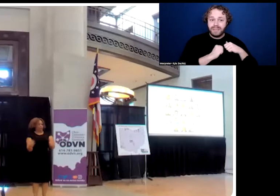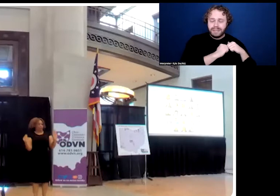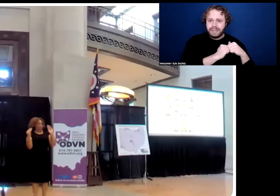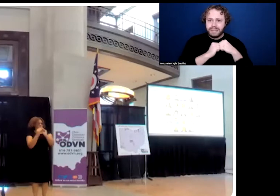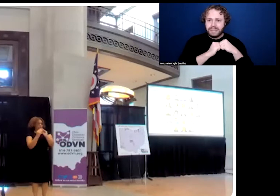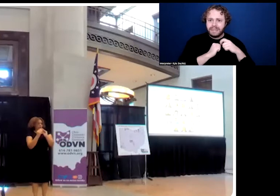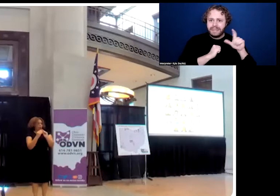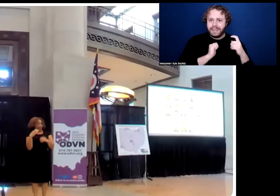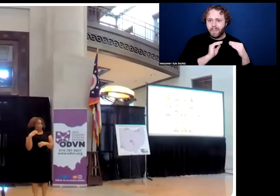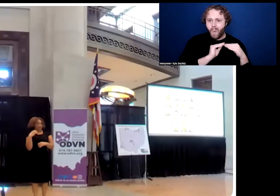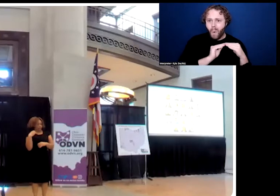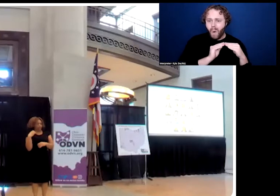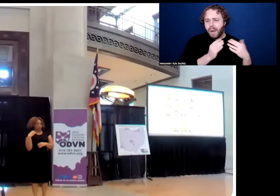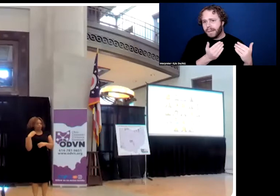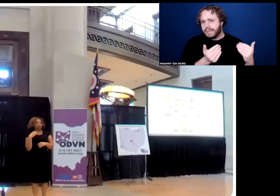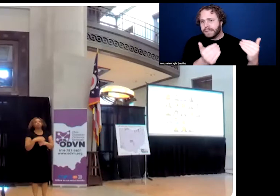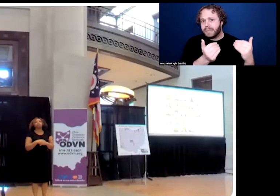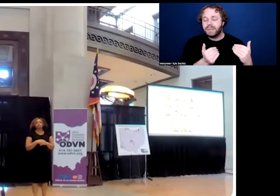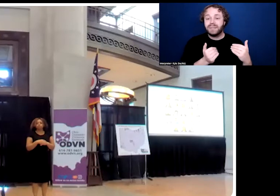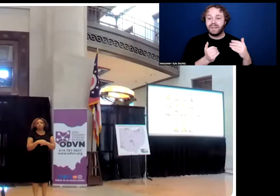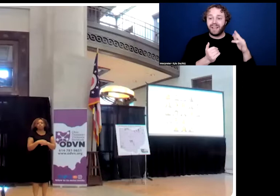We will let them know it is simply not enough.